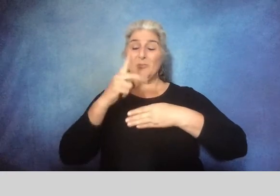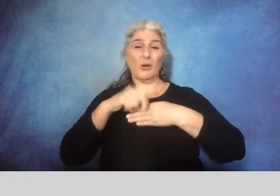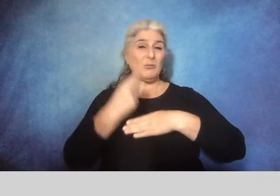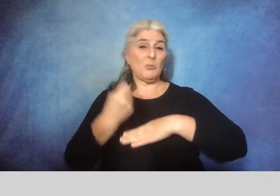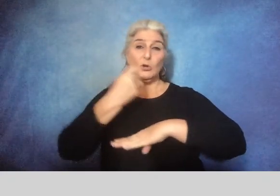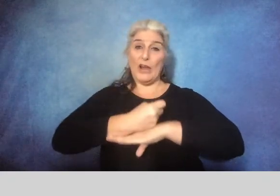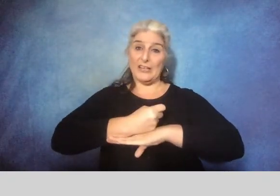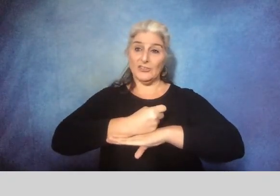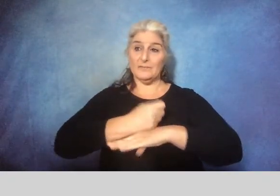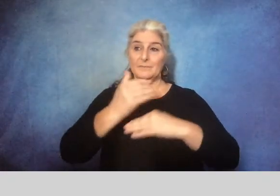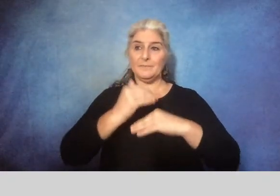Testing the plugin.